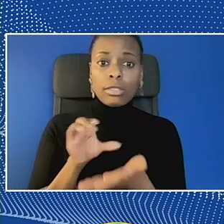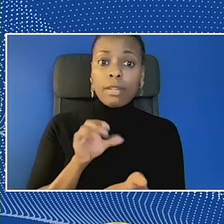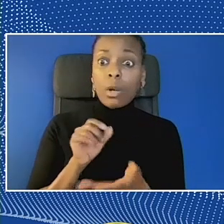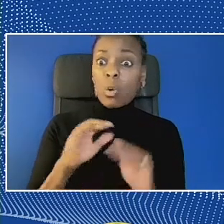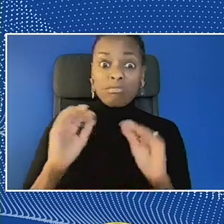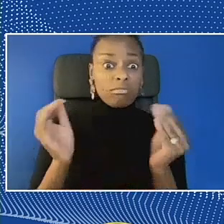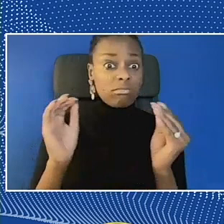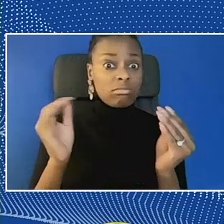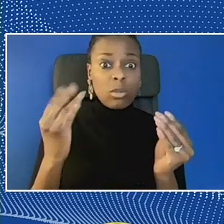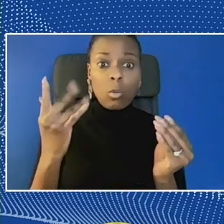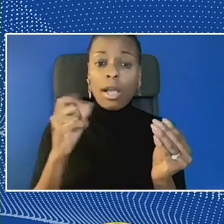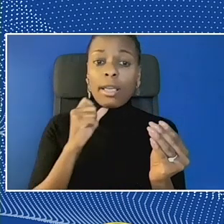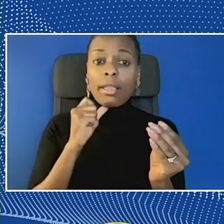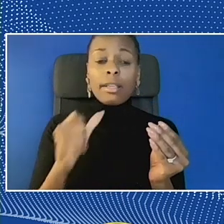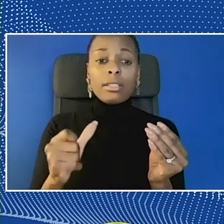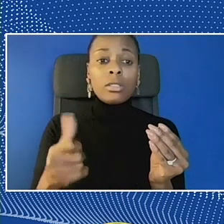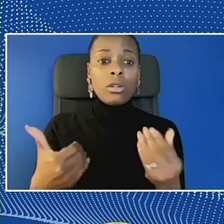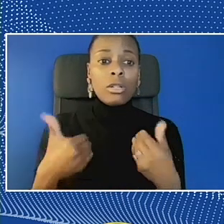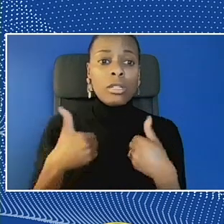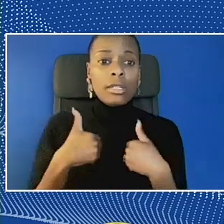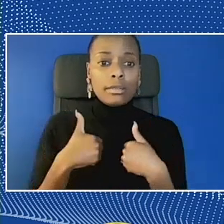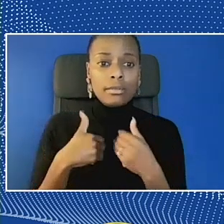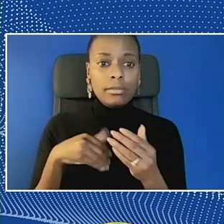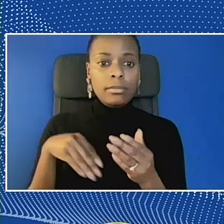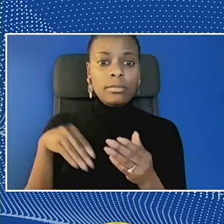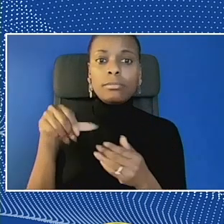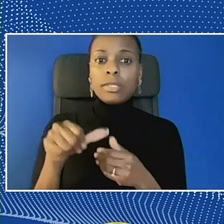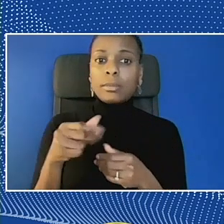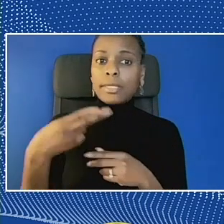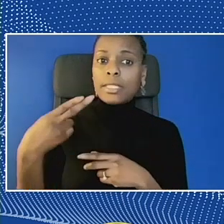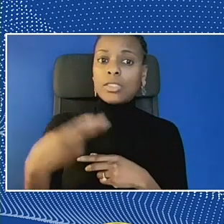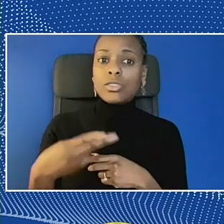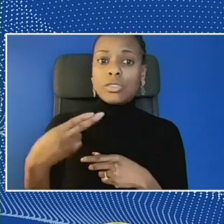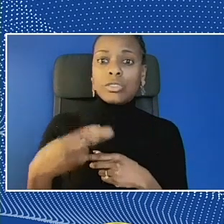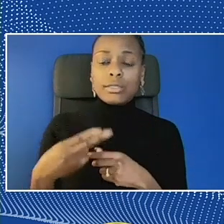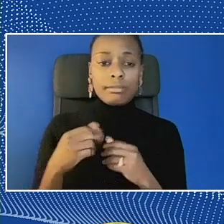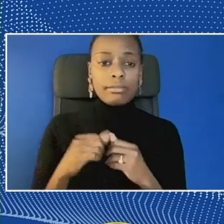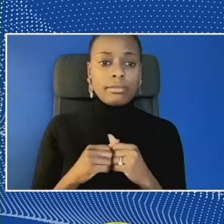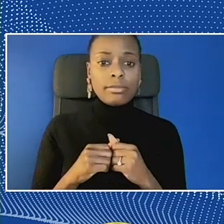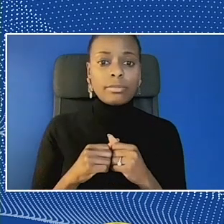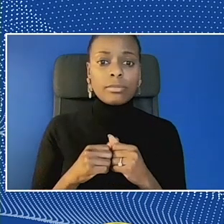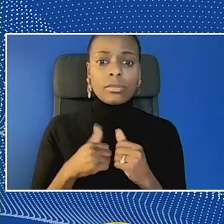don't have the payment history. Now, so I guess my question would be, is it